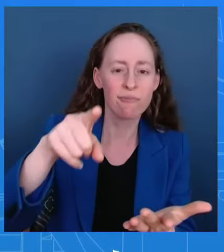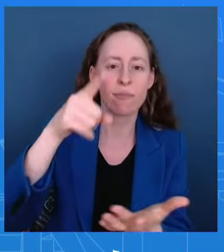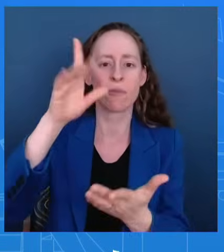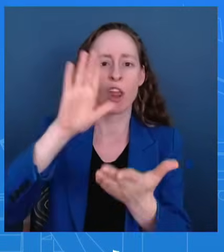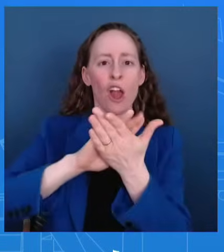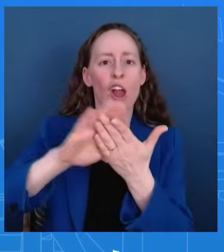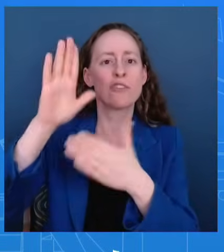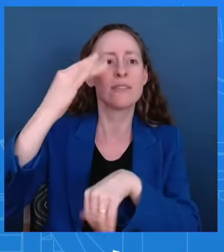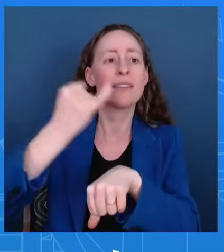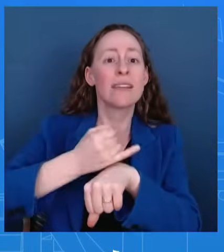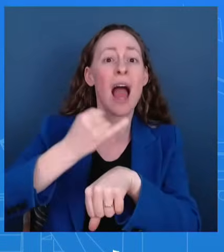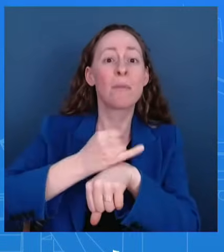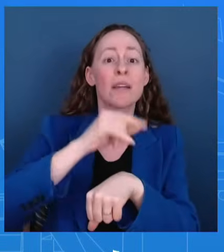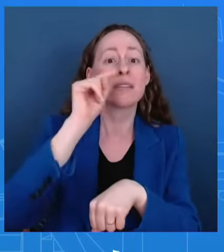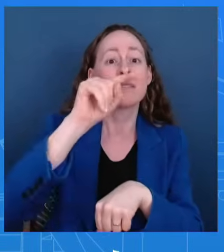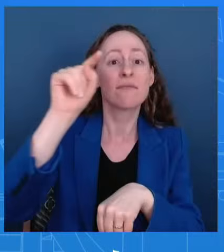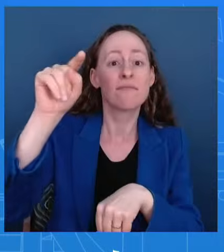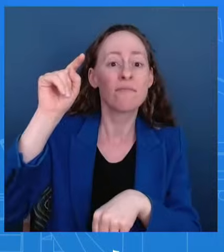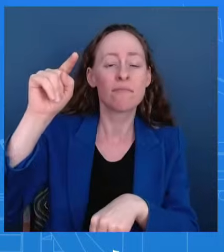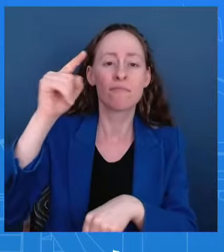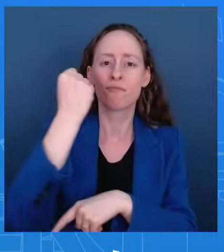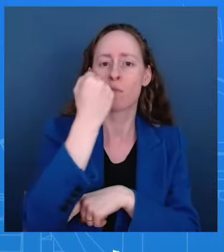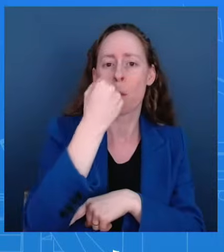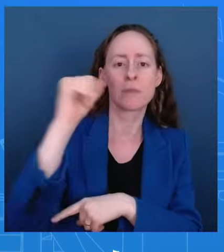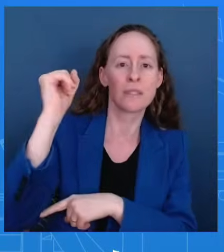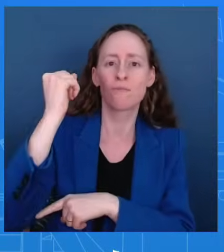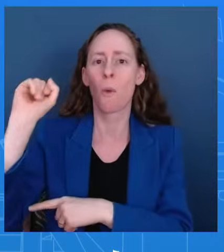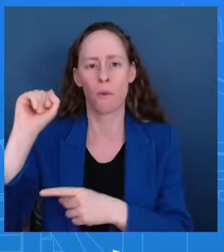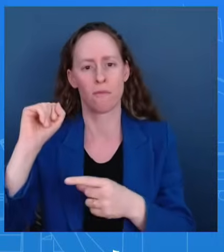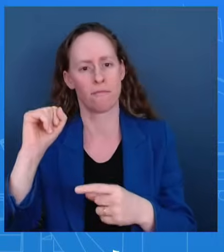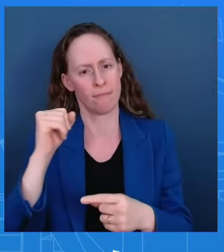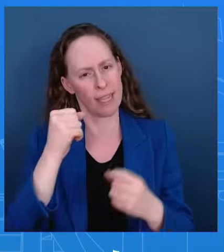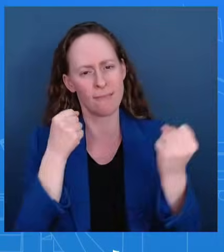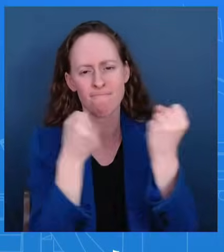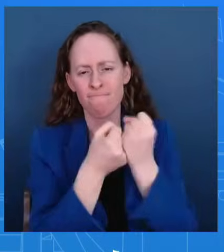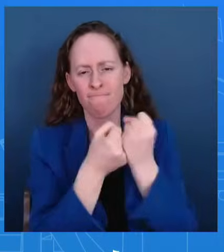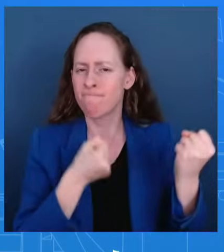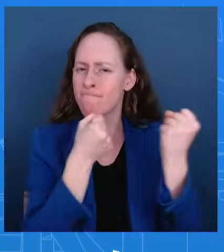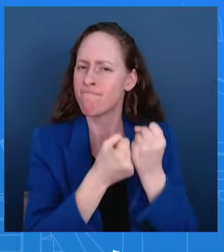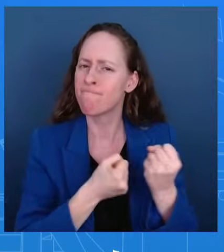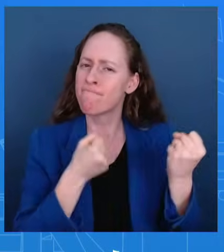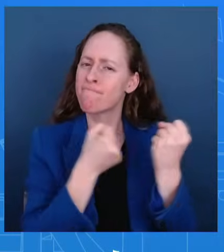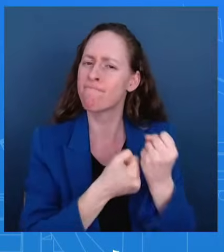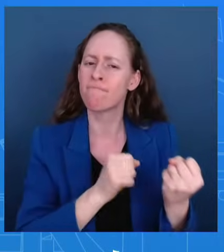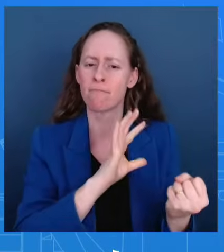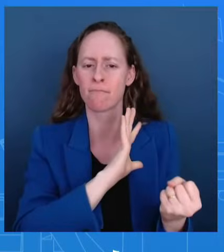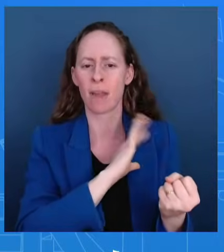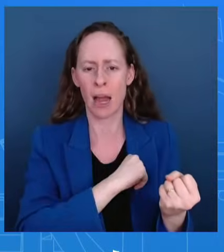including ra- -- racism against African Americans. And so, you both have said often that the President understands